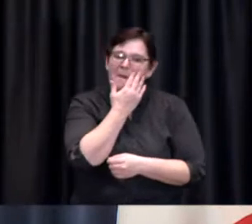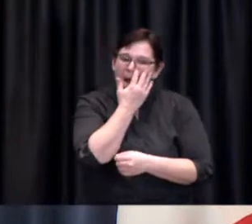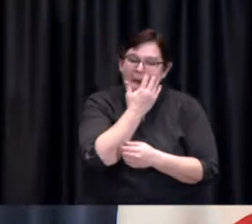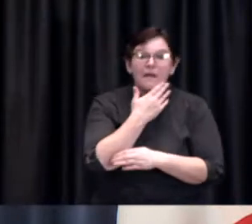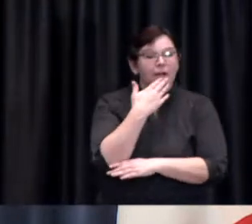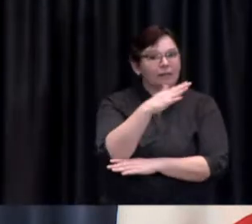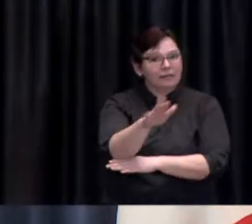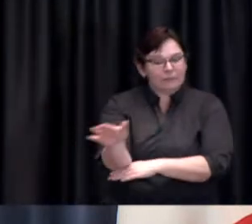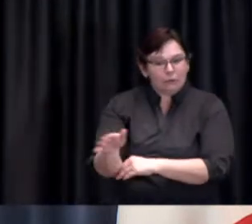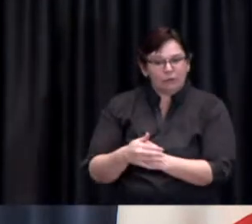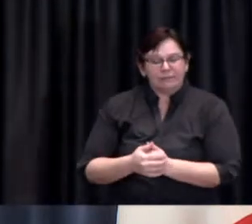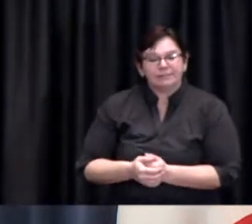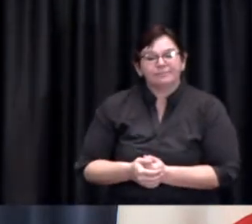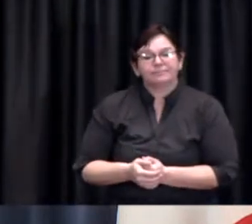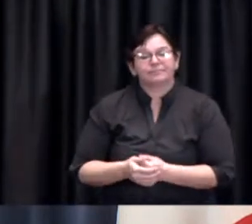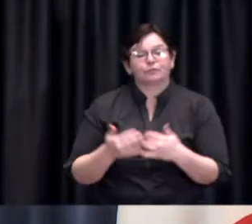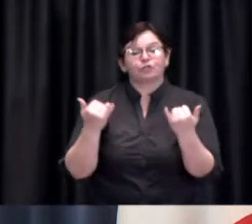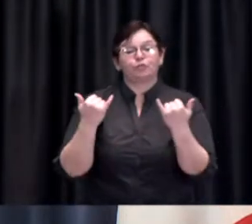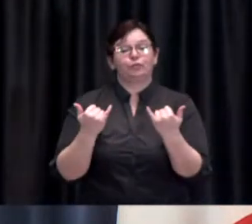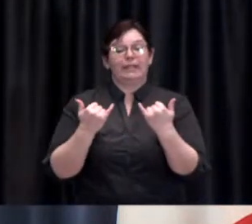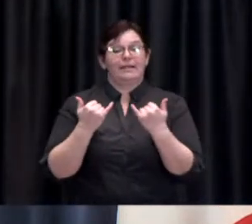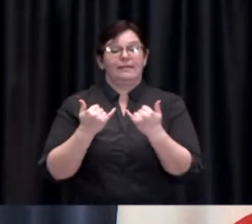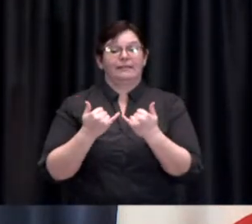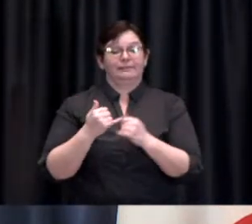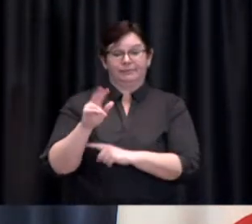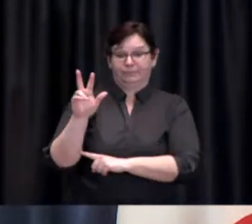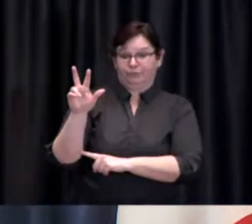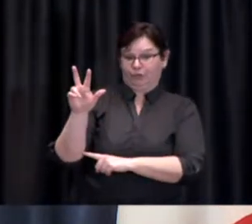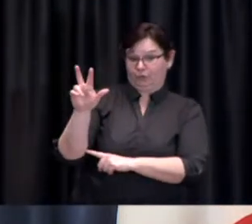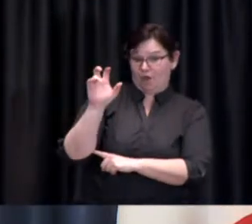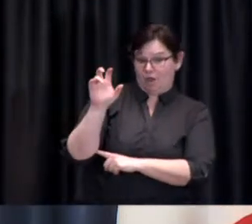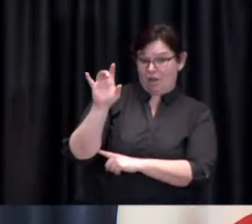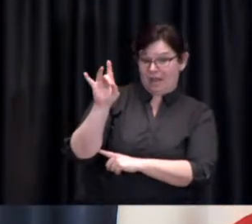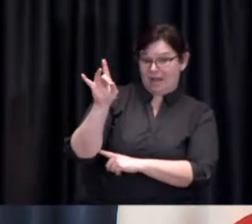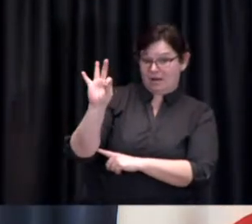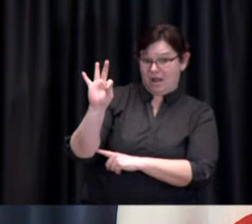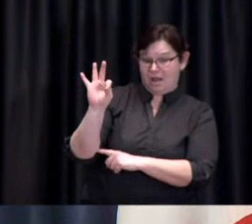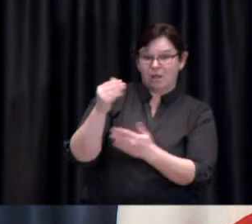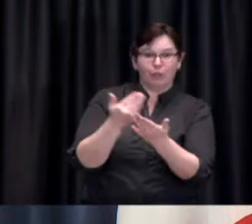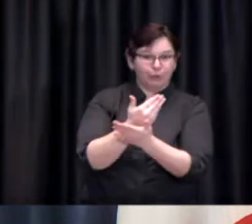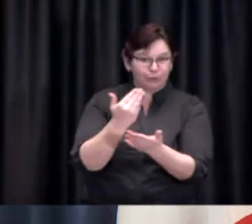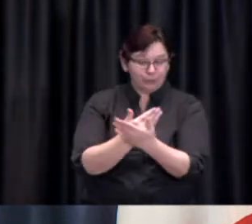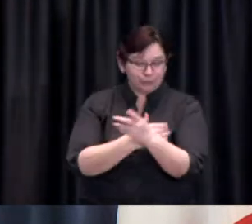Today I'm reporting 389 new cases of COVID-19.